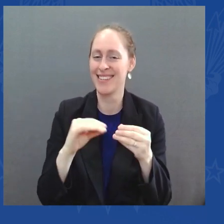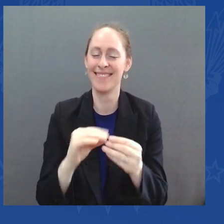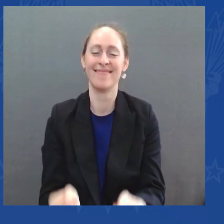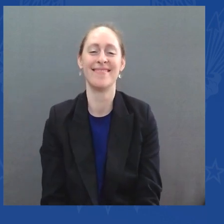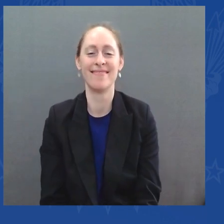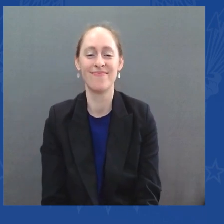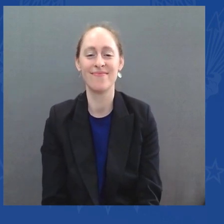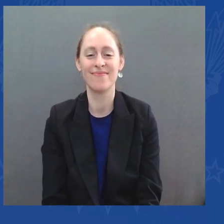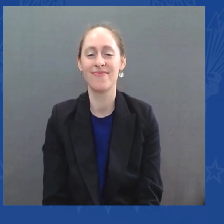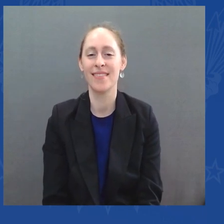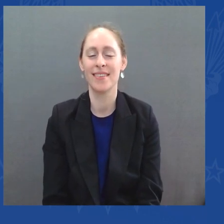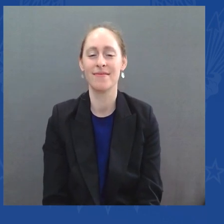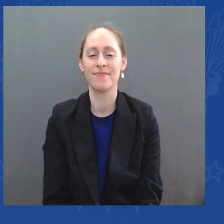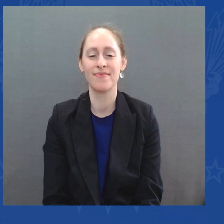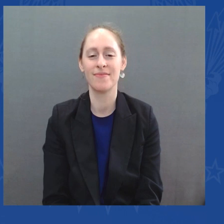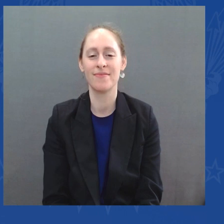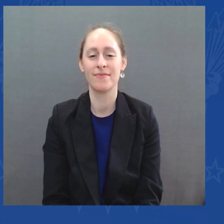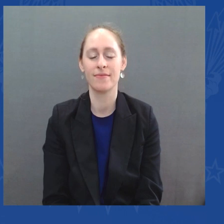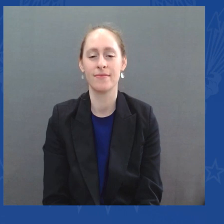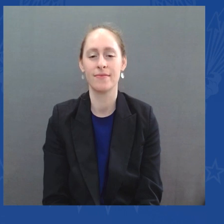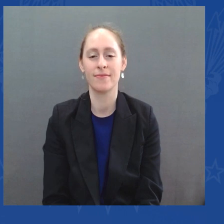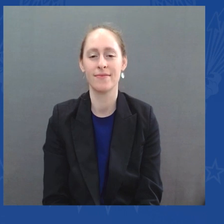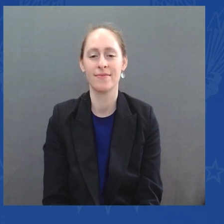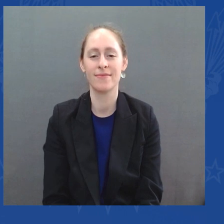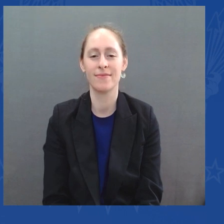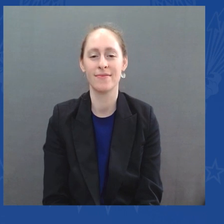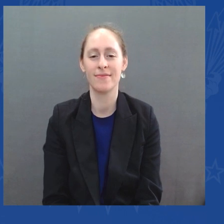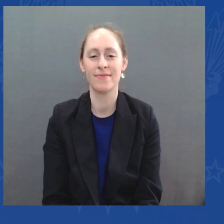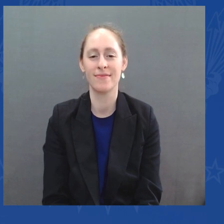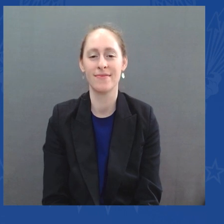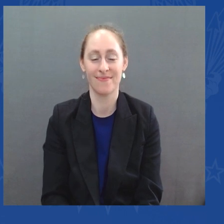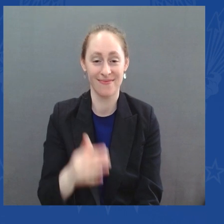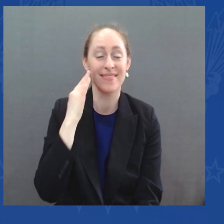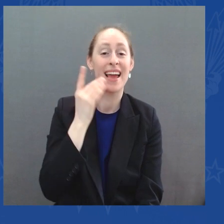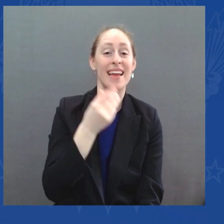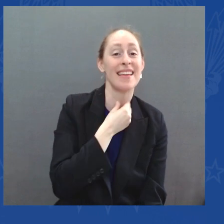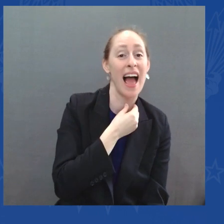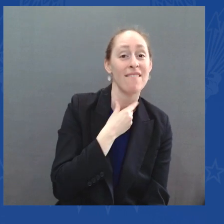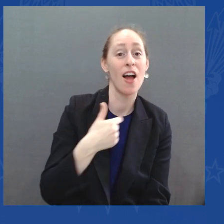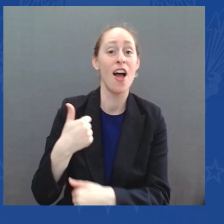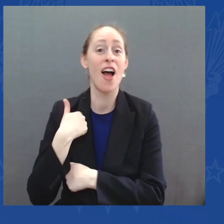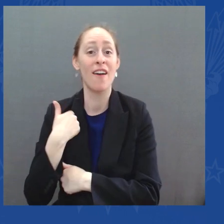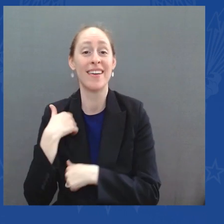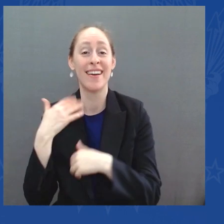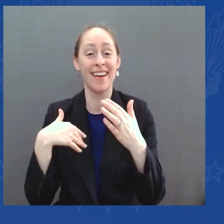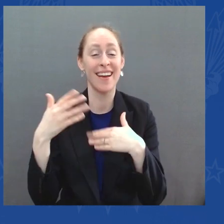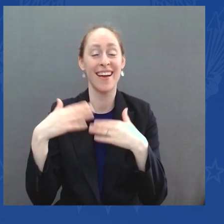but we're all brothers and sisters in our profession and that profession is incredibly important.